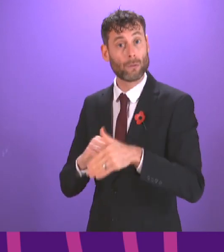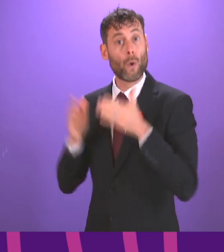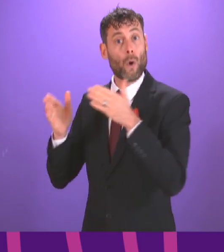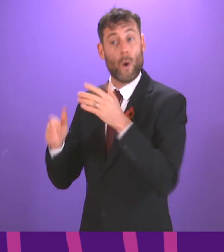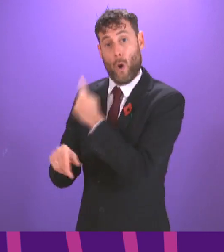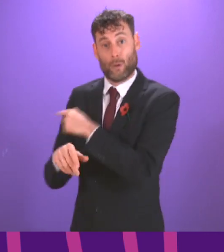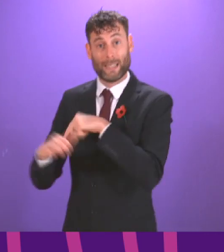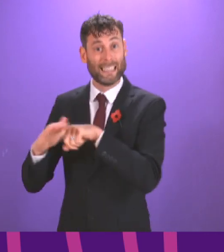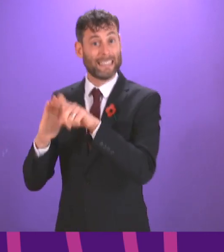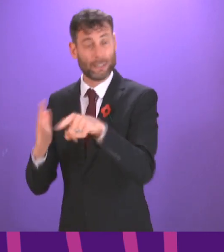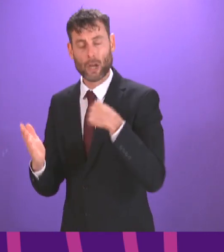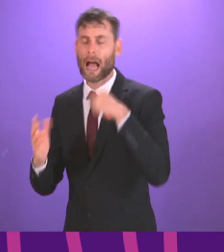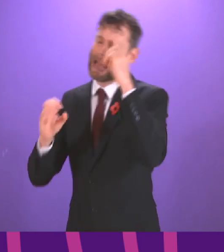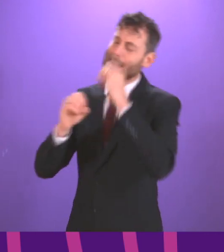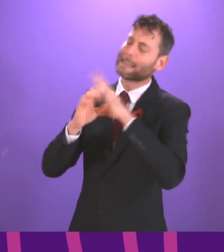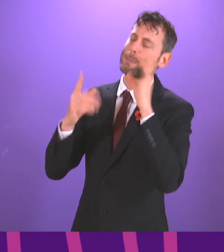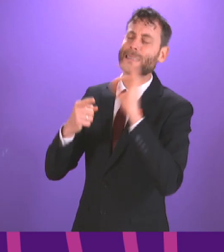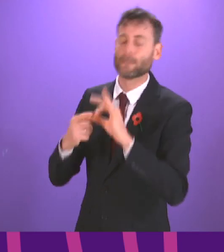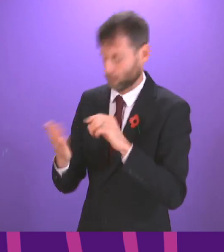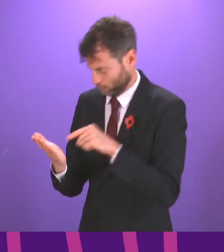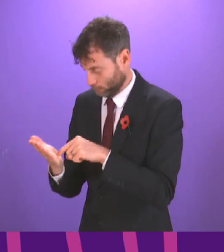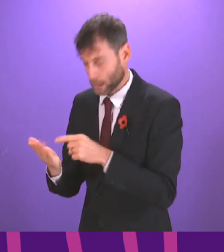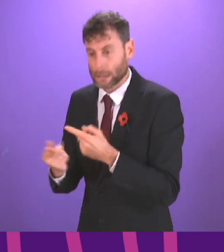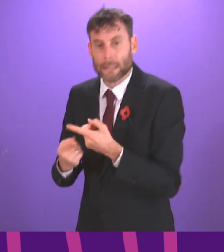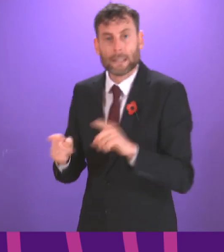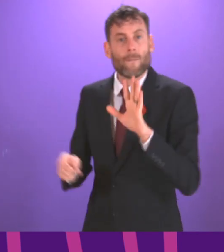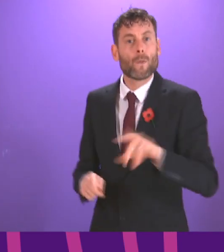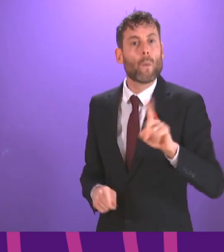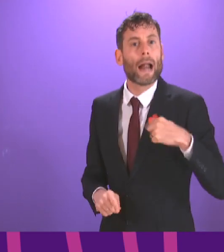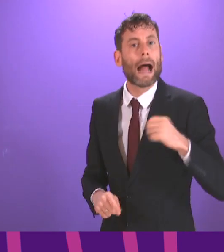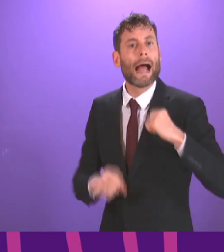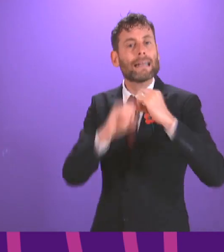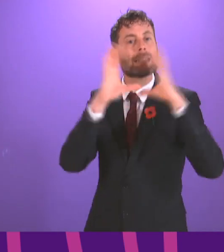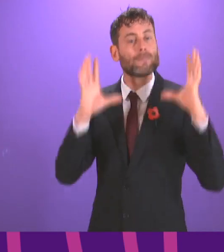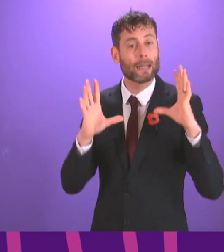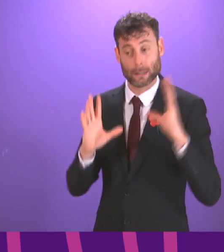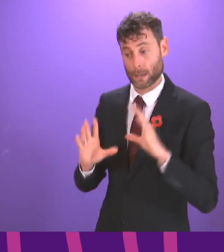necessary and, until that point, it is also necessary that we continue to deepen our understanding